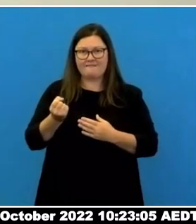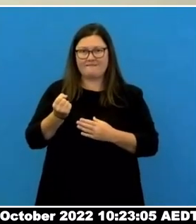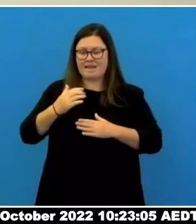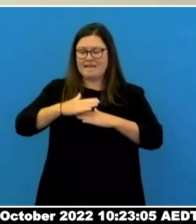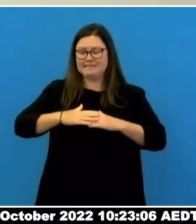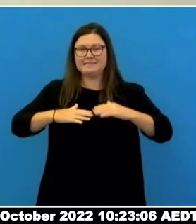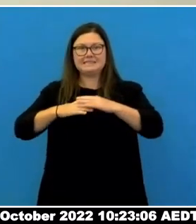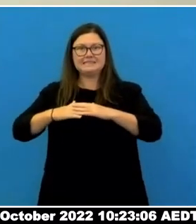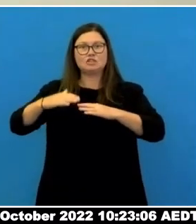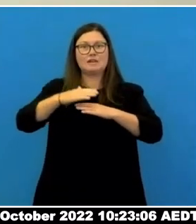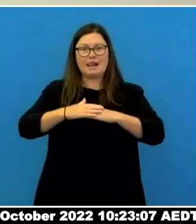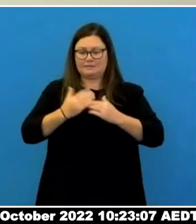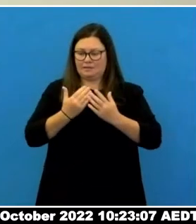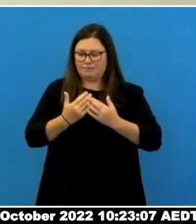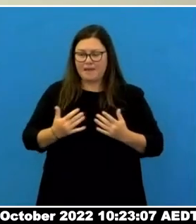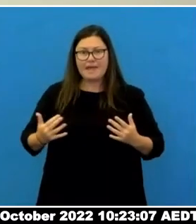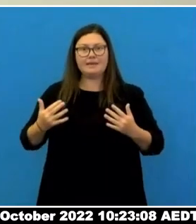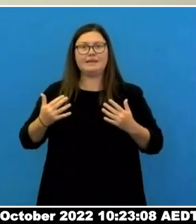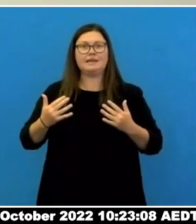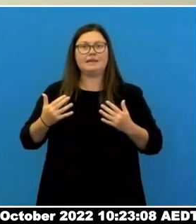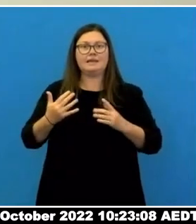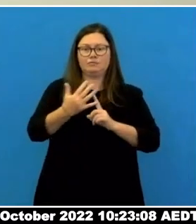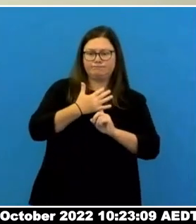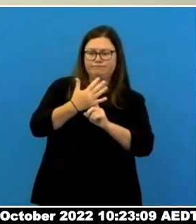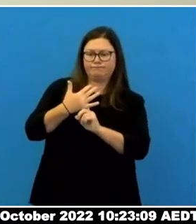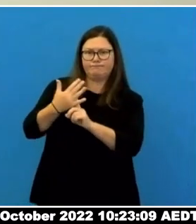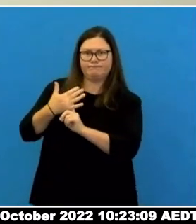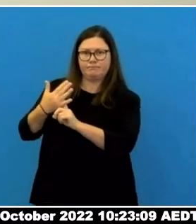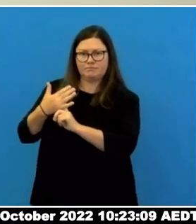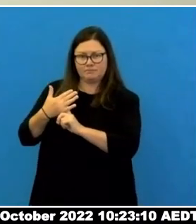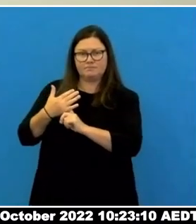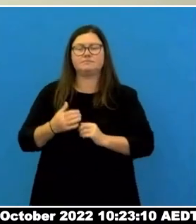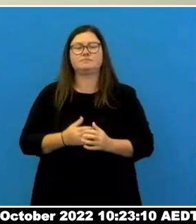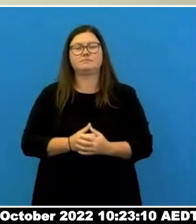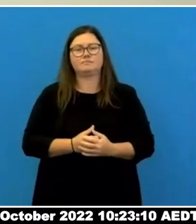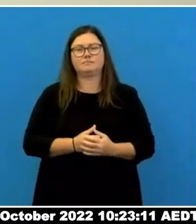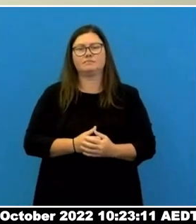of having these individual complaints channelled